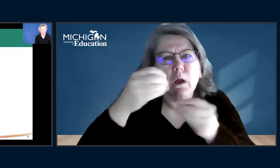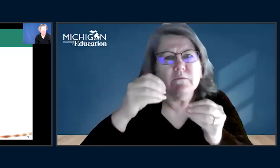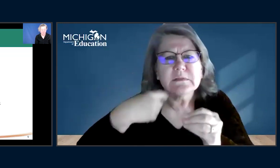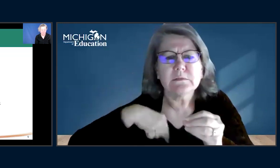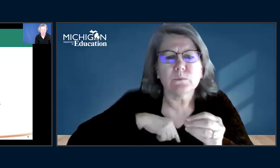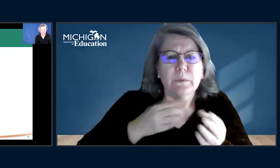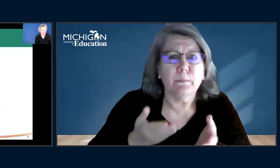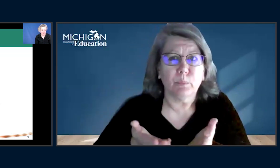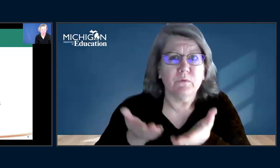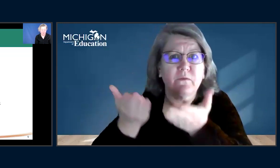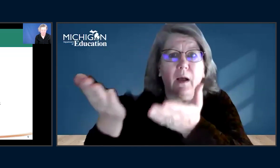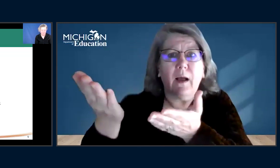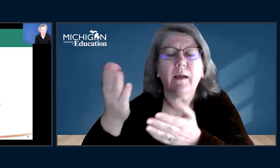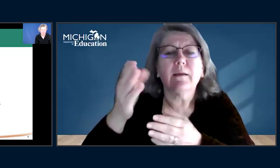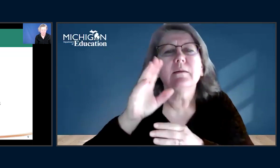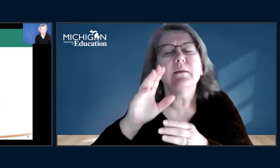because of that. And the other federal offices